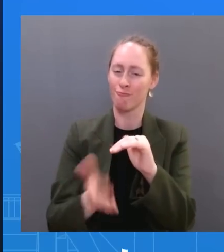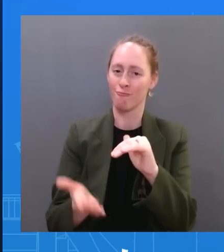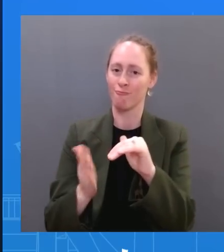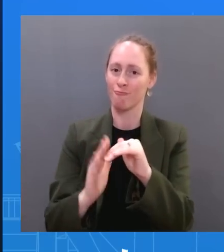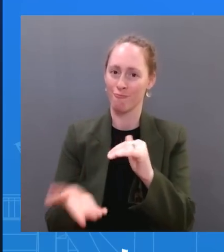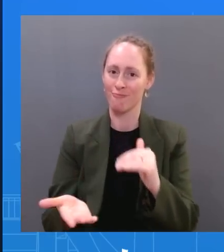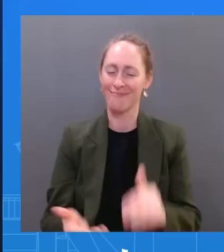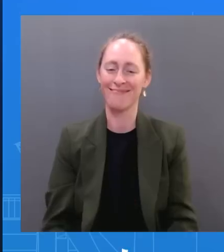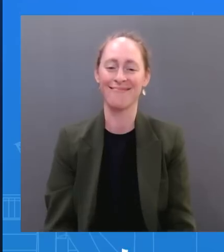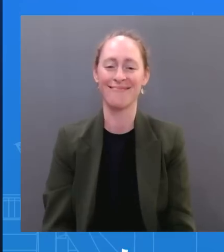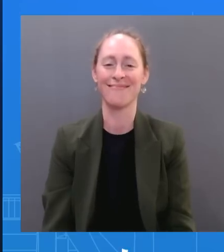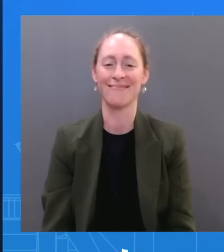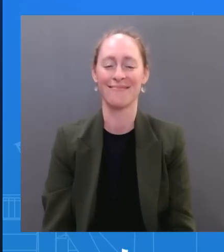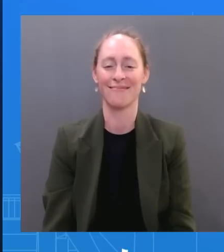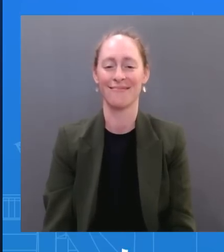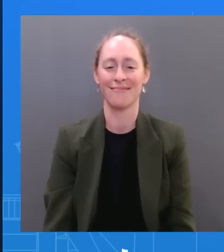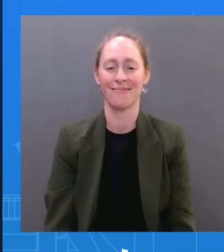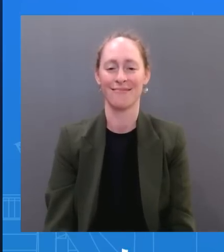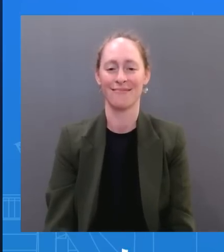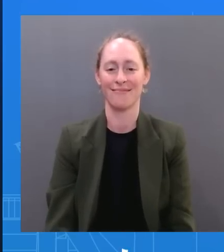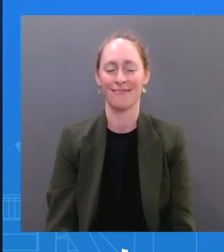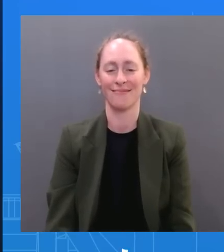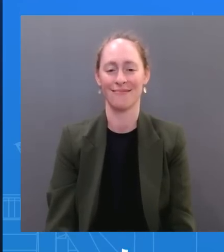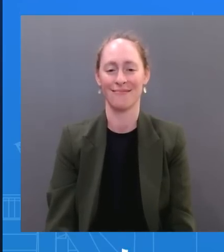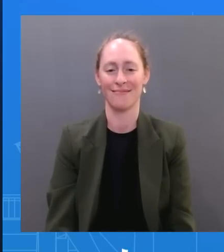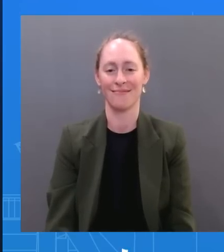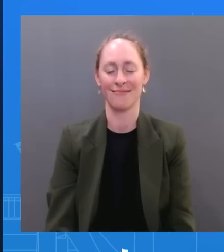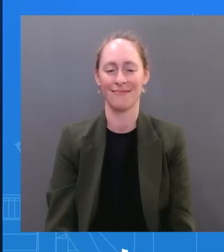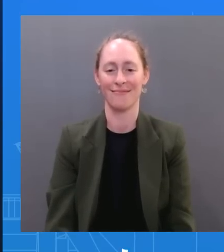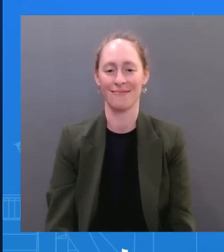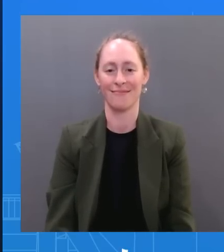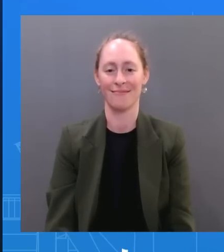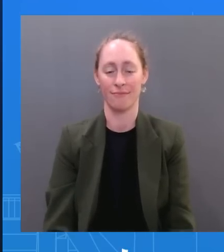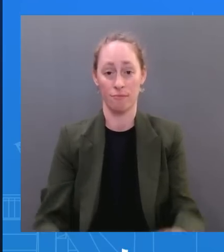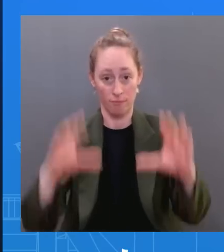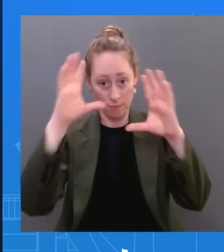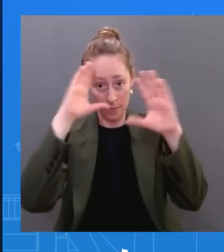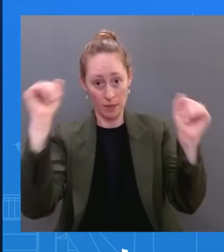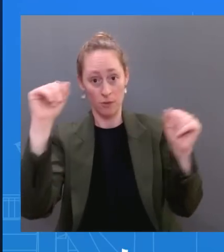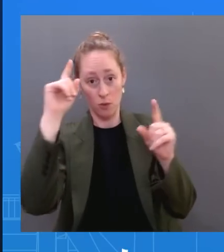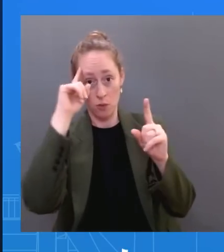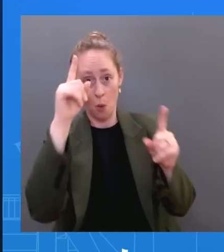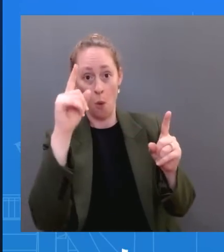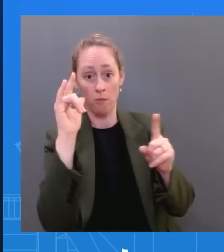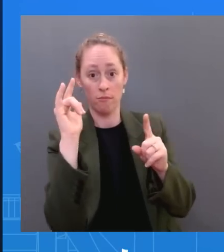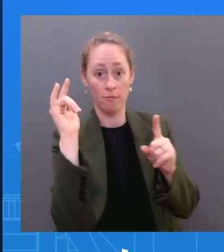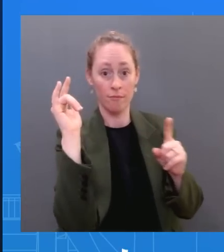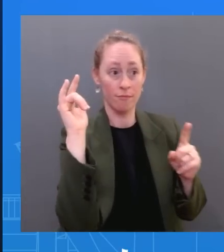And, there, we will sustain intensive engagement in our effort to ensure that, at the end of the day,